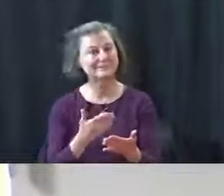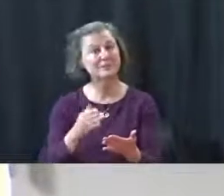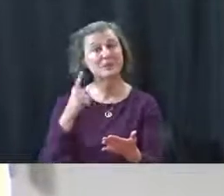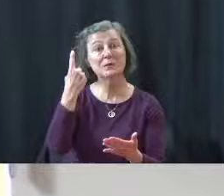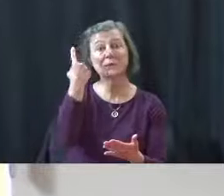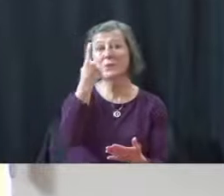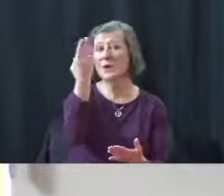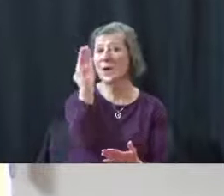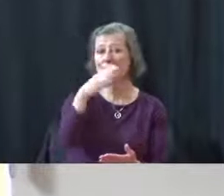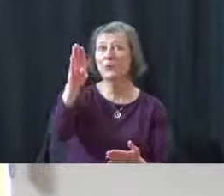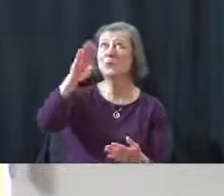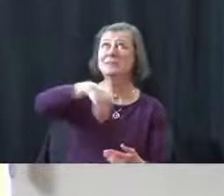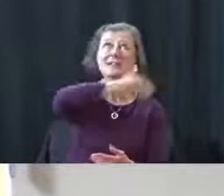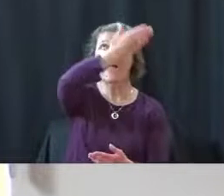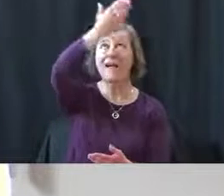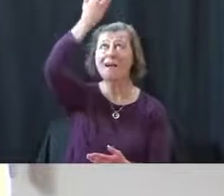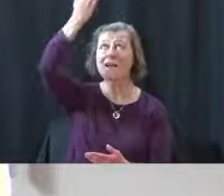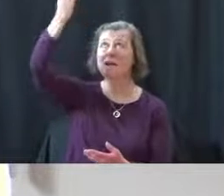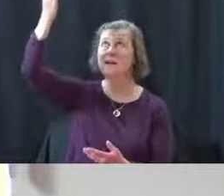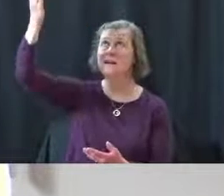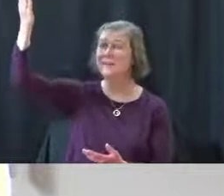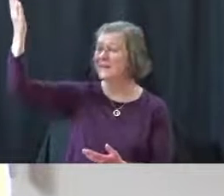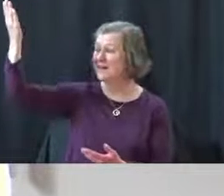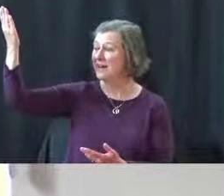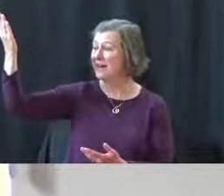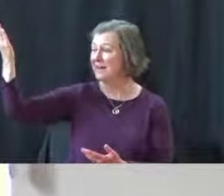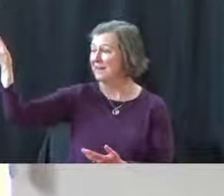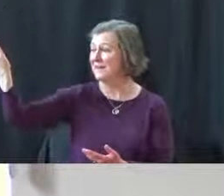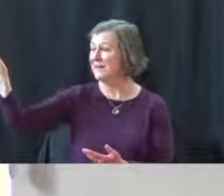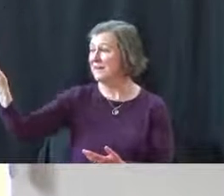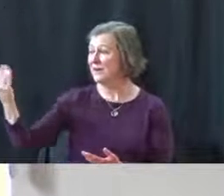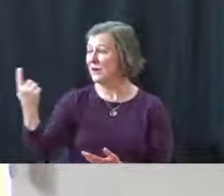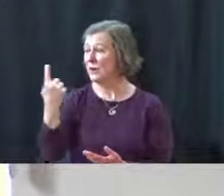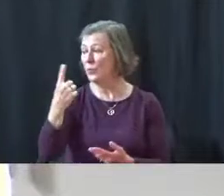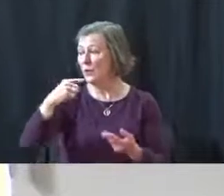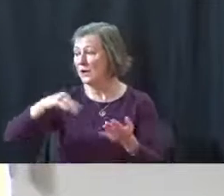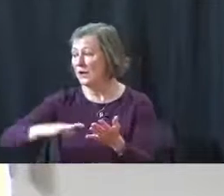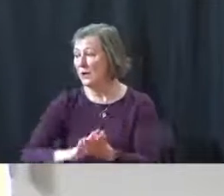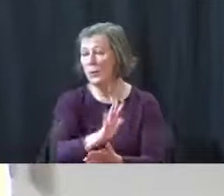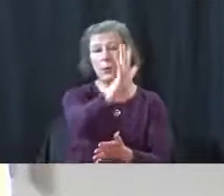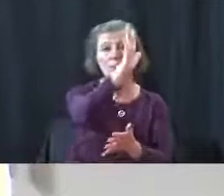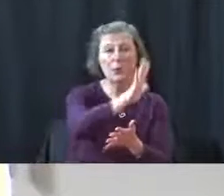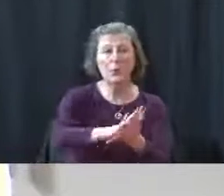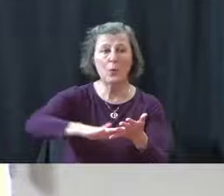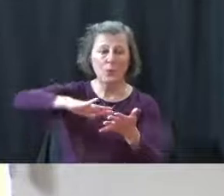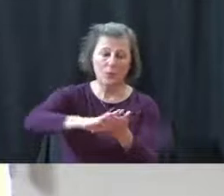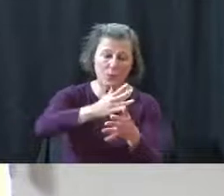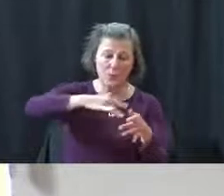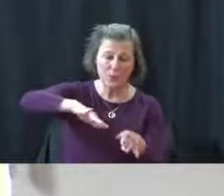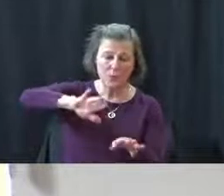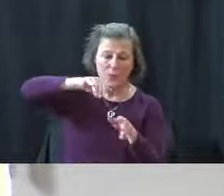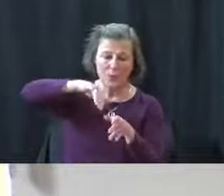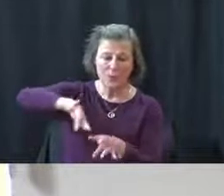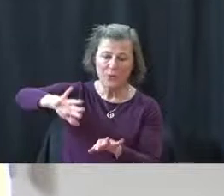One blue sky above us. One ocean lapping all our shores.